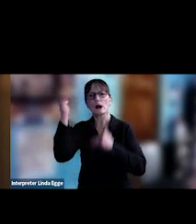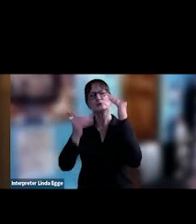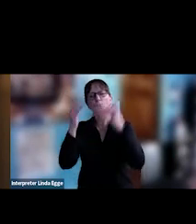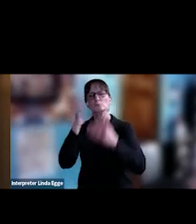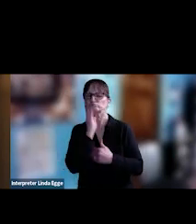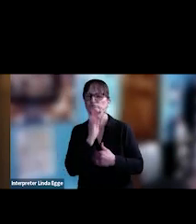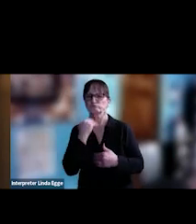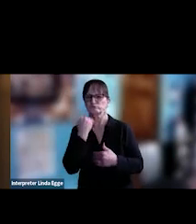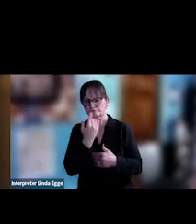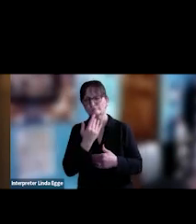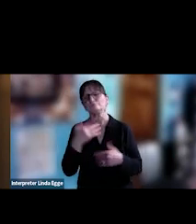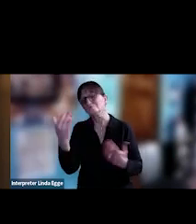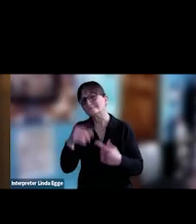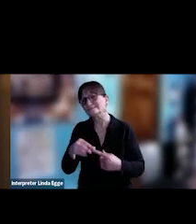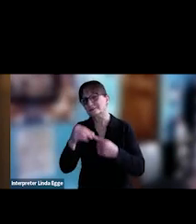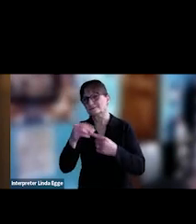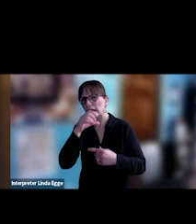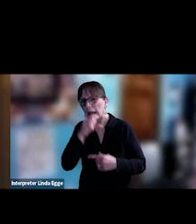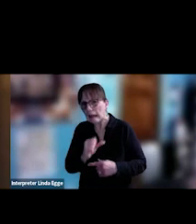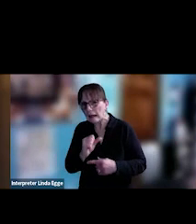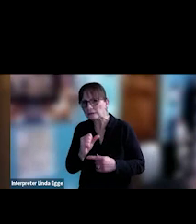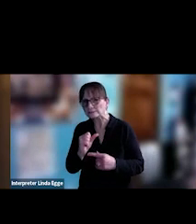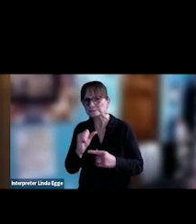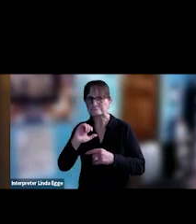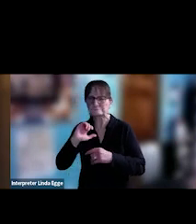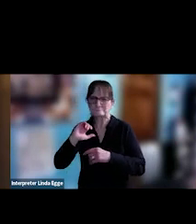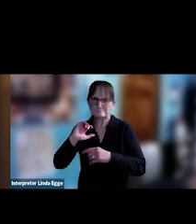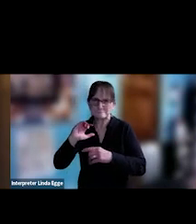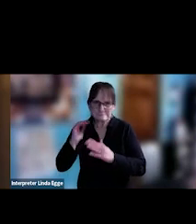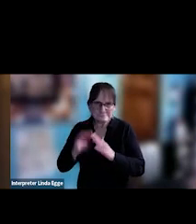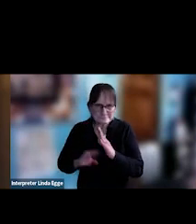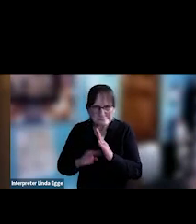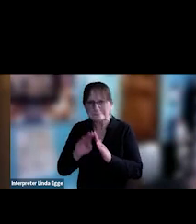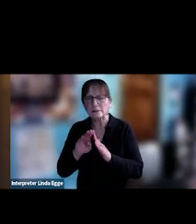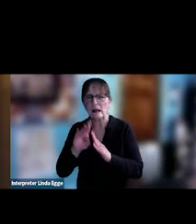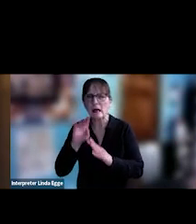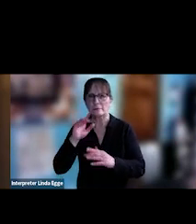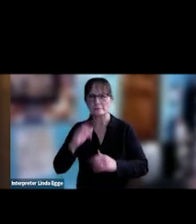especially as age can compound the impacts of a lifetime of discrimination.